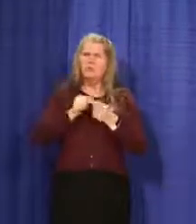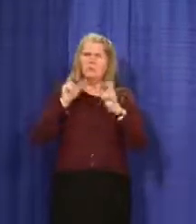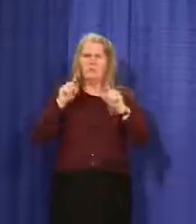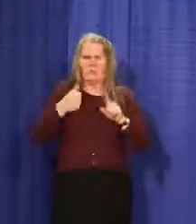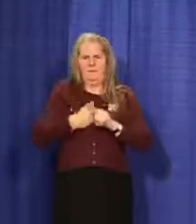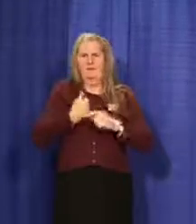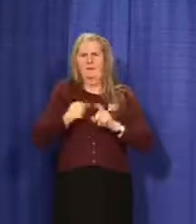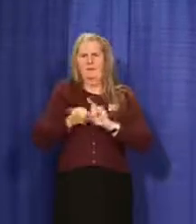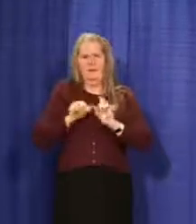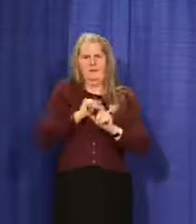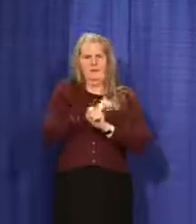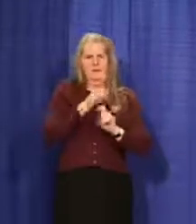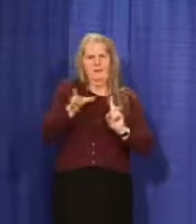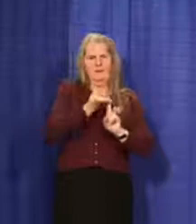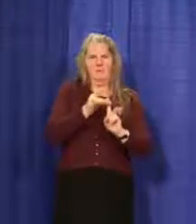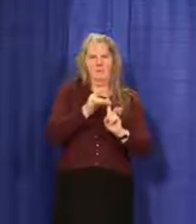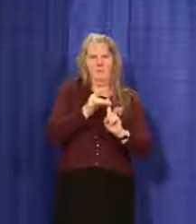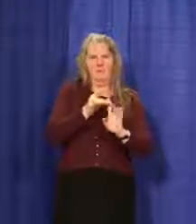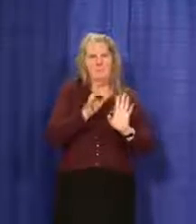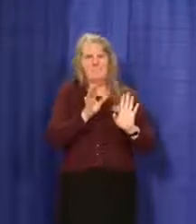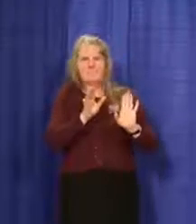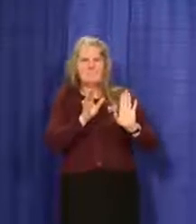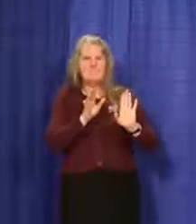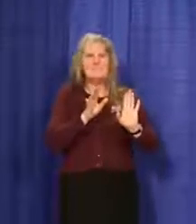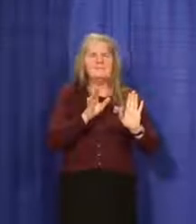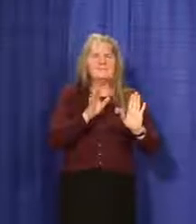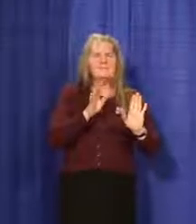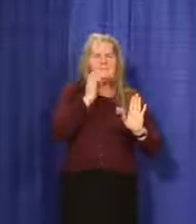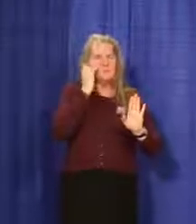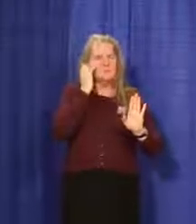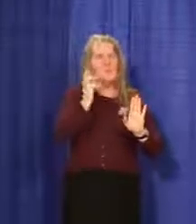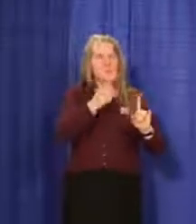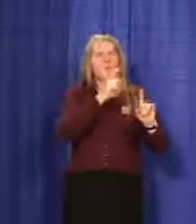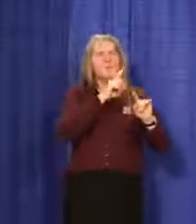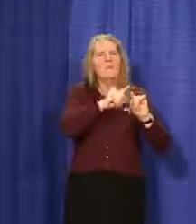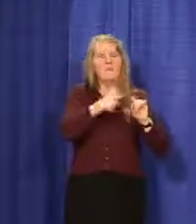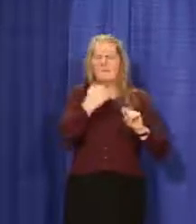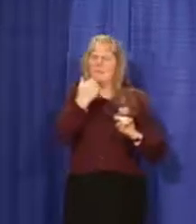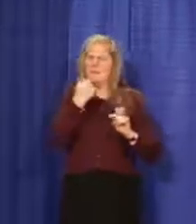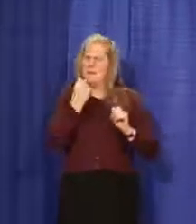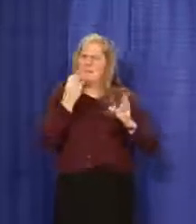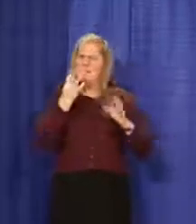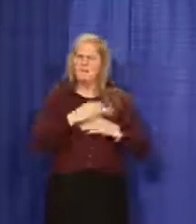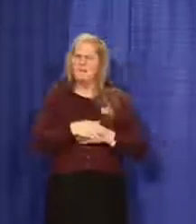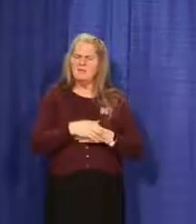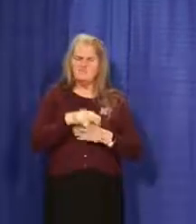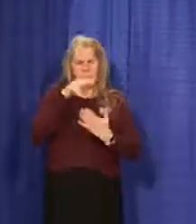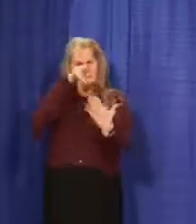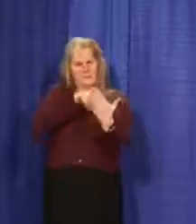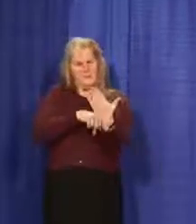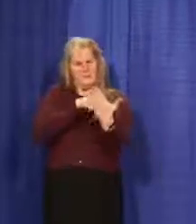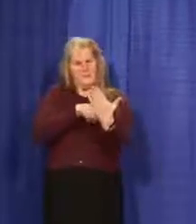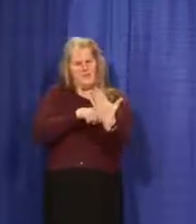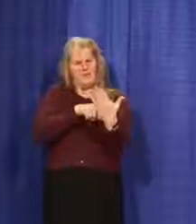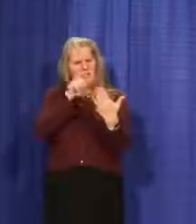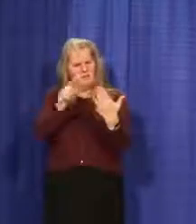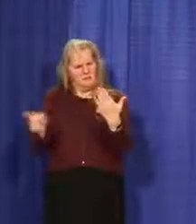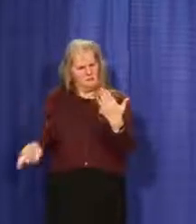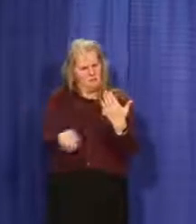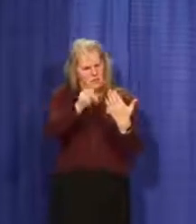COVID, and you just have a runny nose or something else that fits the yellow category, then use this tool as well.